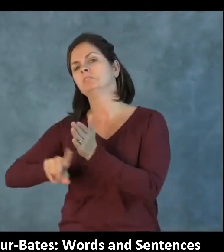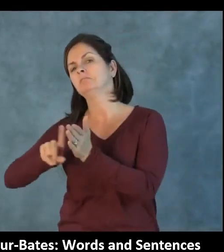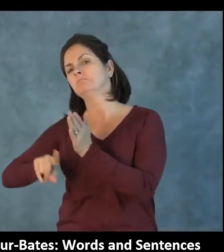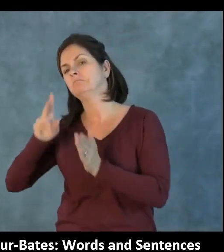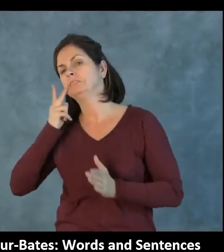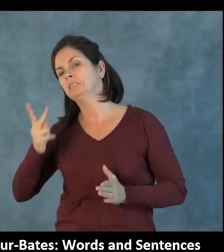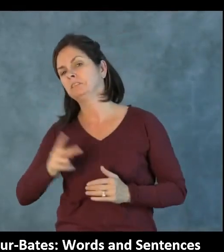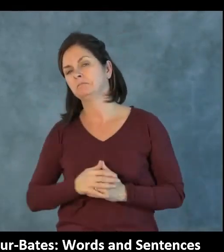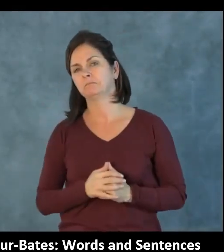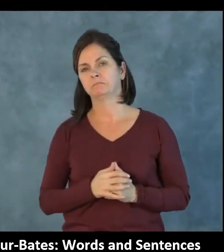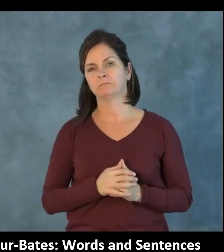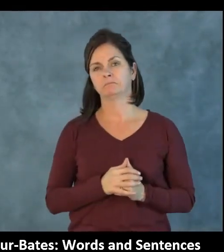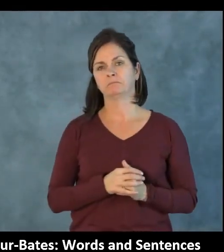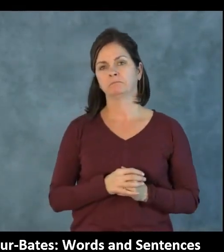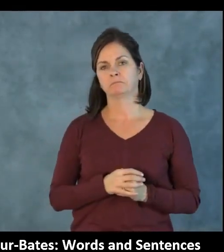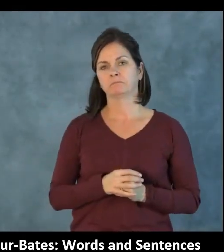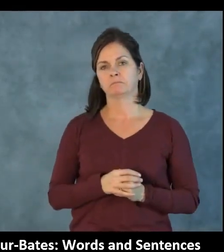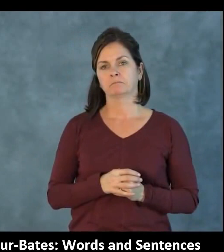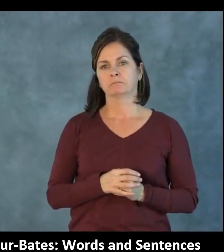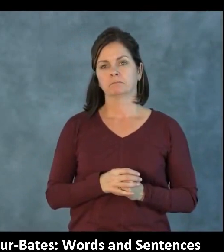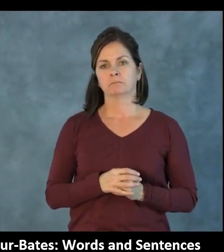Scrolling up to the top table.